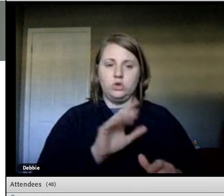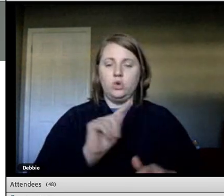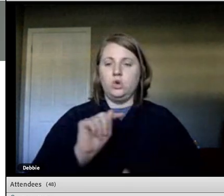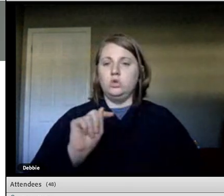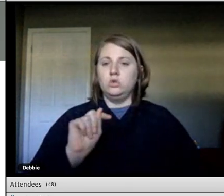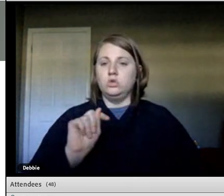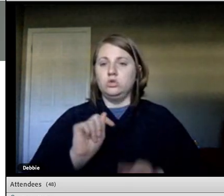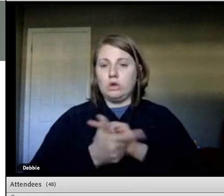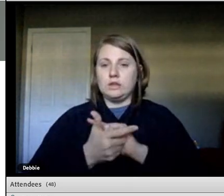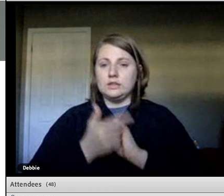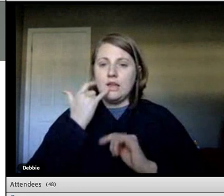it is a lifesaver.